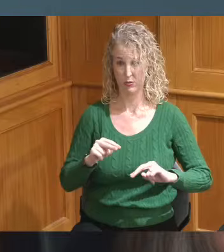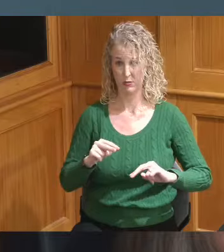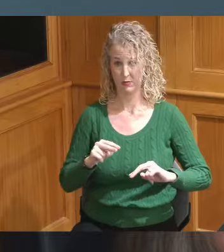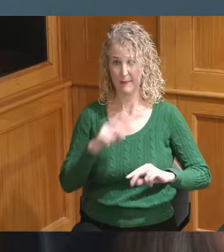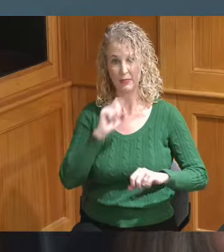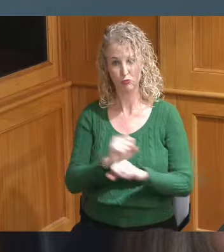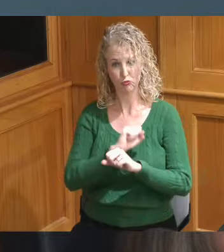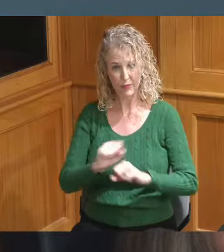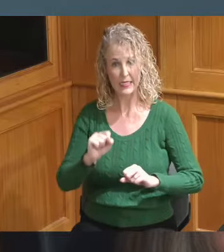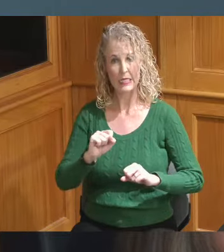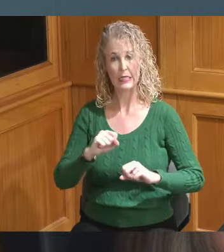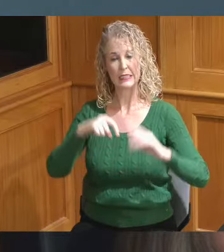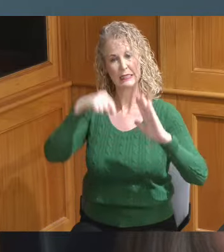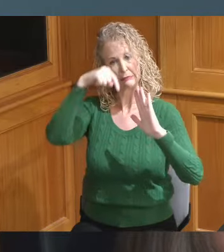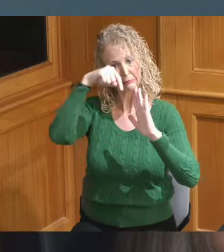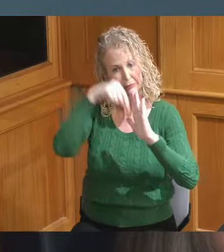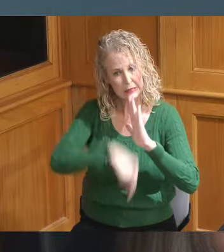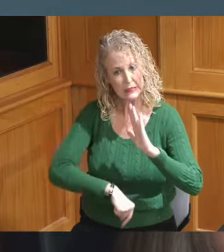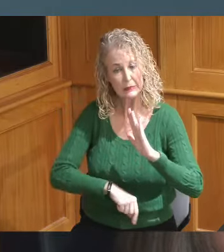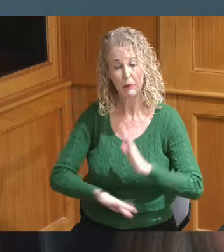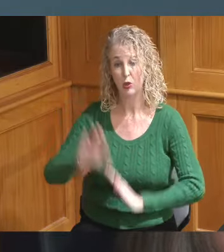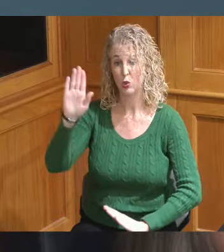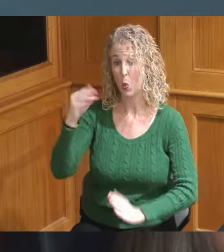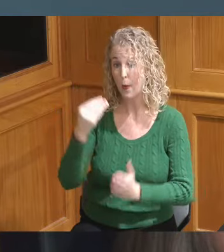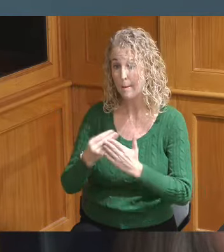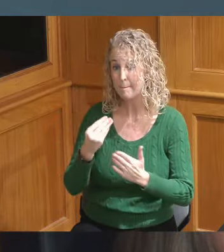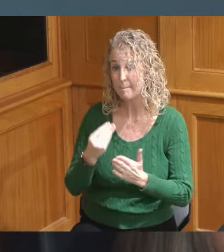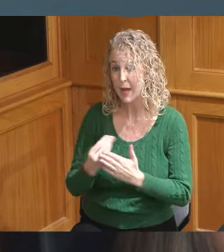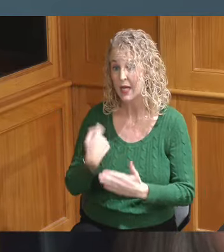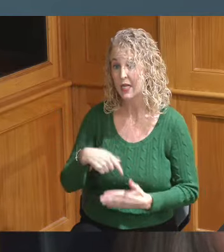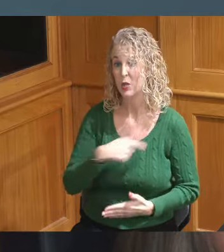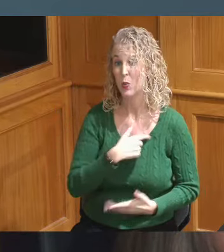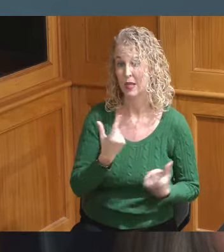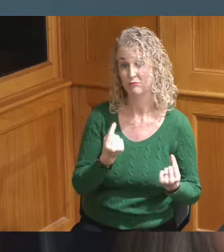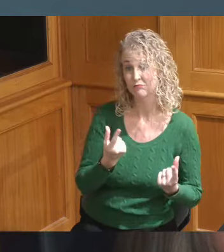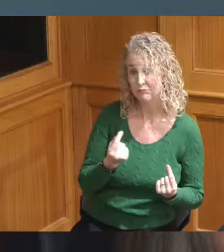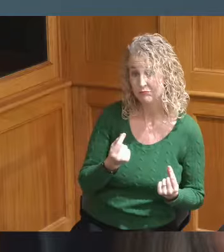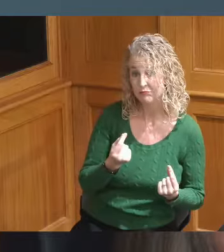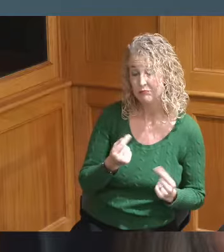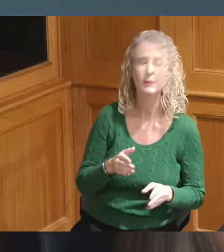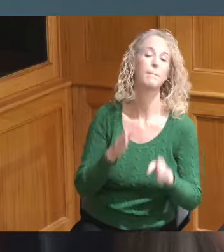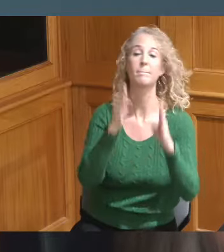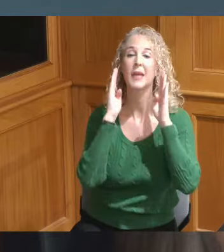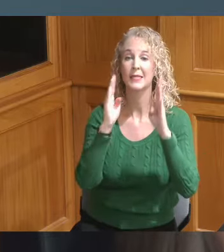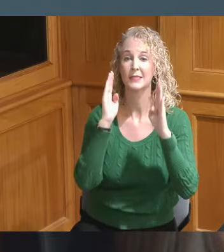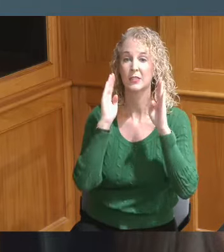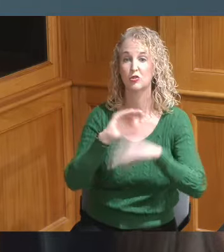look at where your money is going. That's my wish for all of these all of our residents in Hamilton